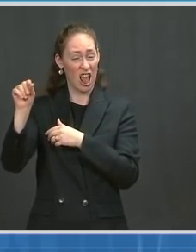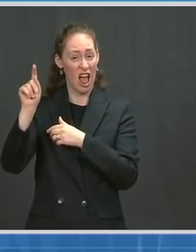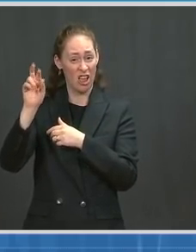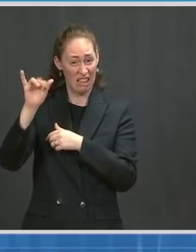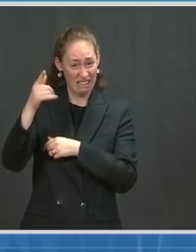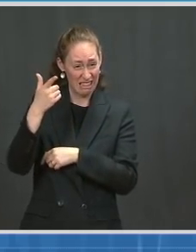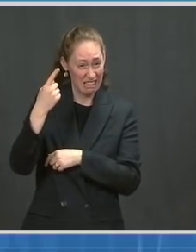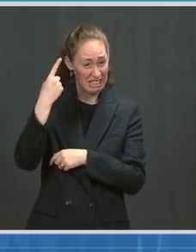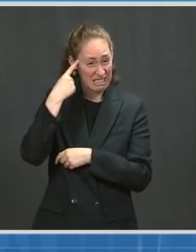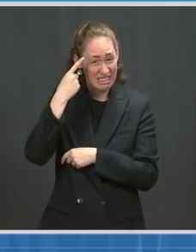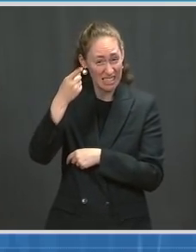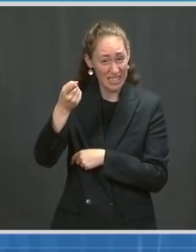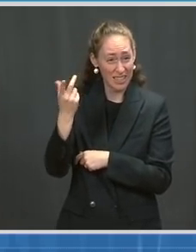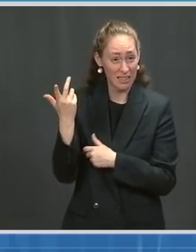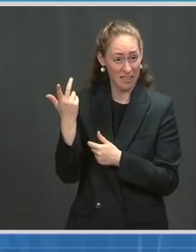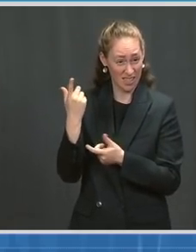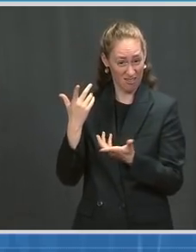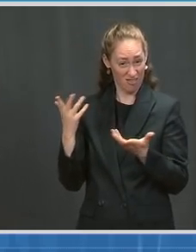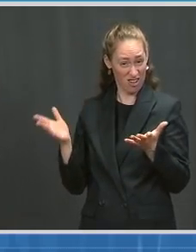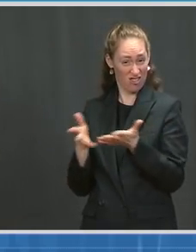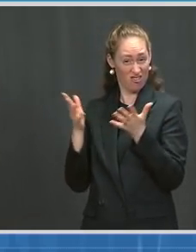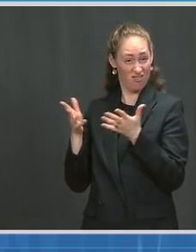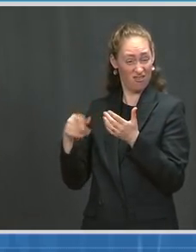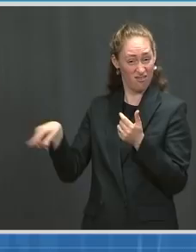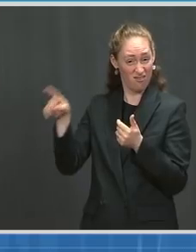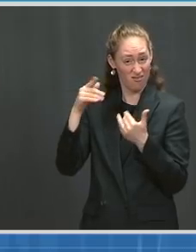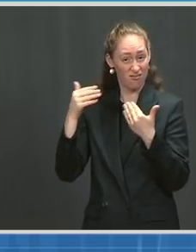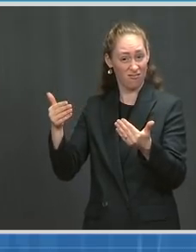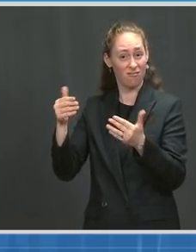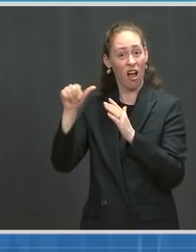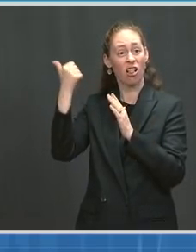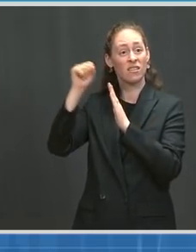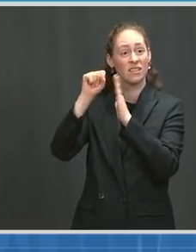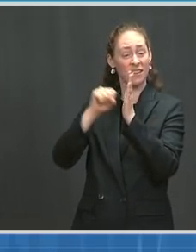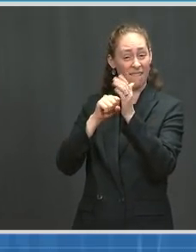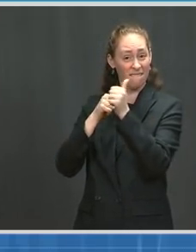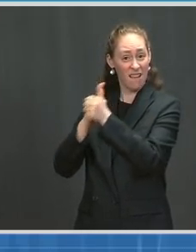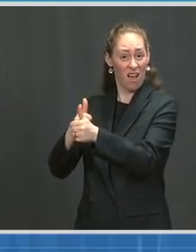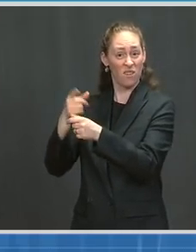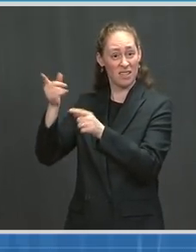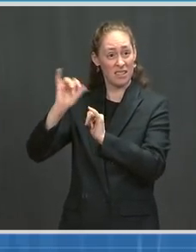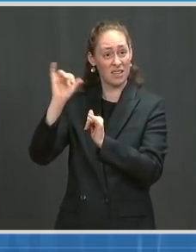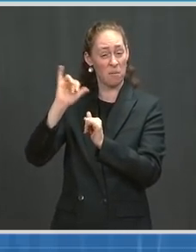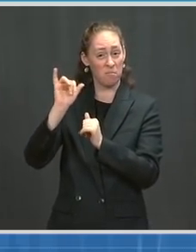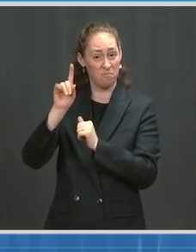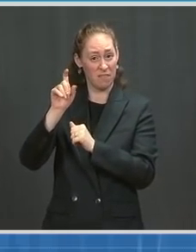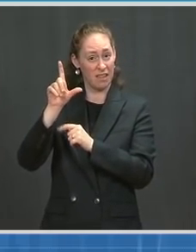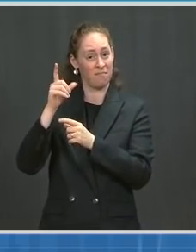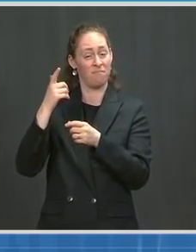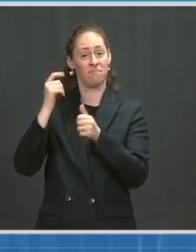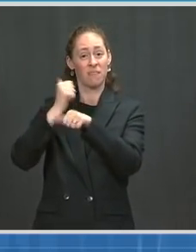Are you going to encourage more states to have these kind of lottery incentives? Mr. Slavitt: Well, from the data we've seen,